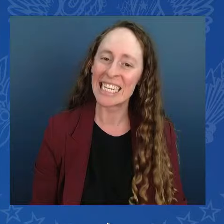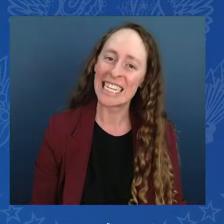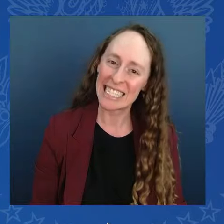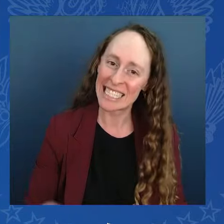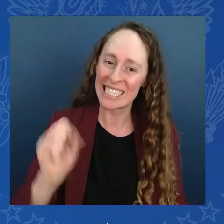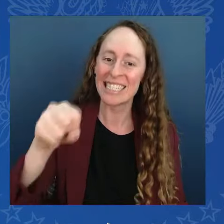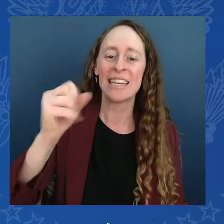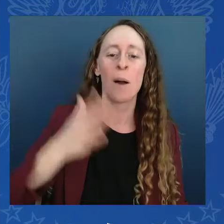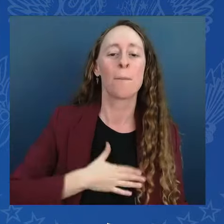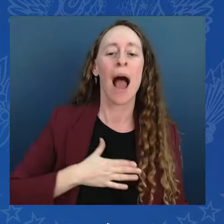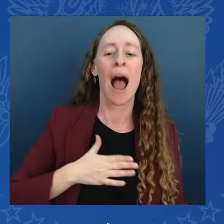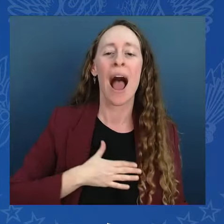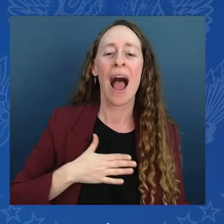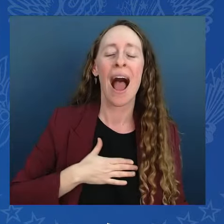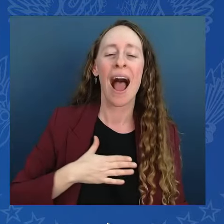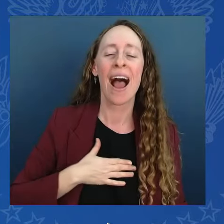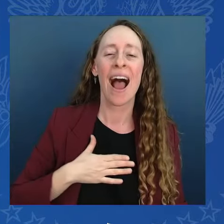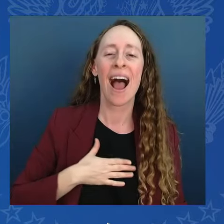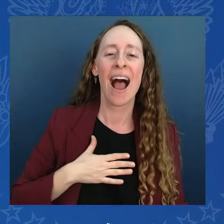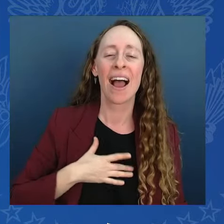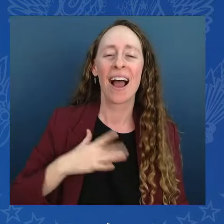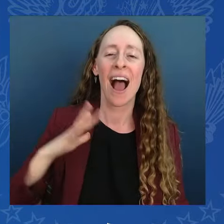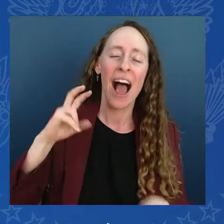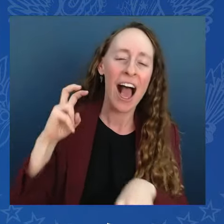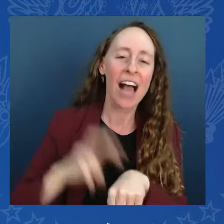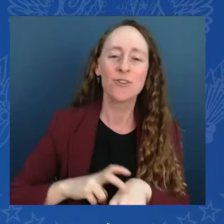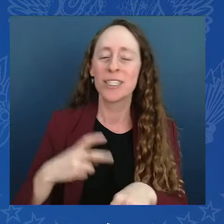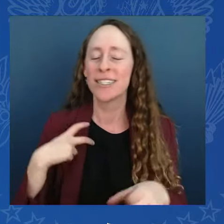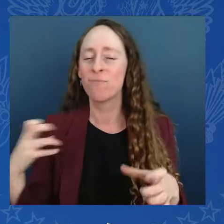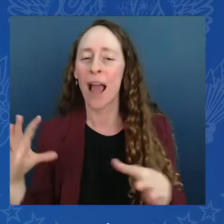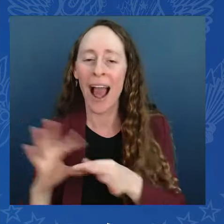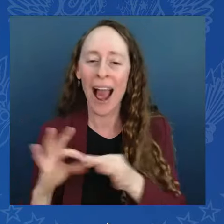I don't think there's a damn thing radical about protecting kids from lead poisoning --